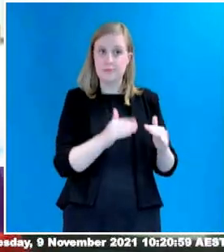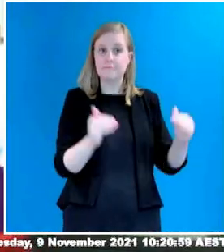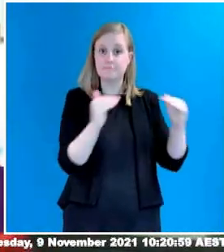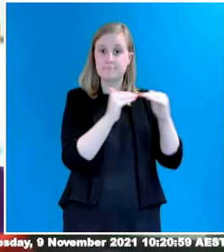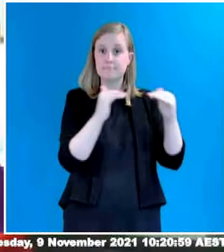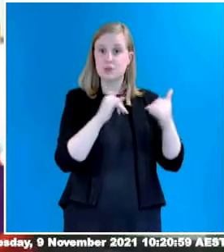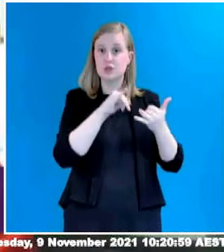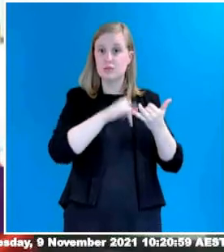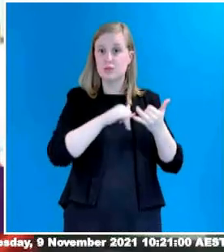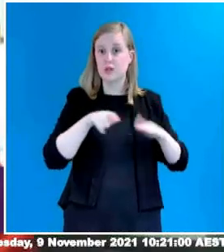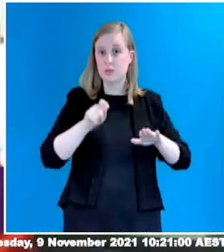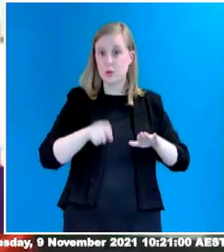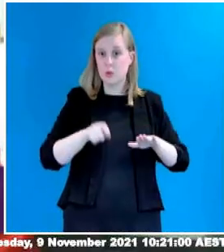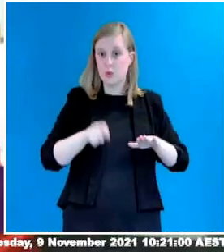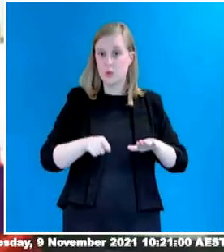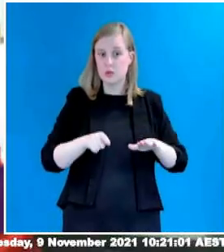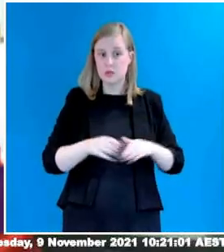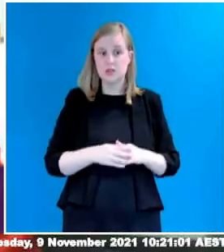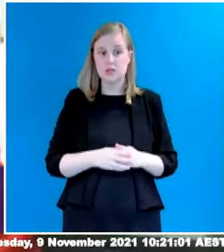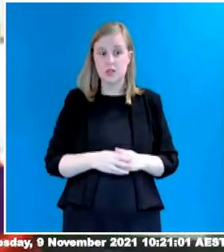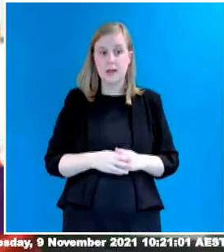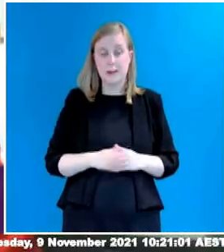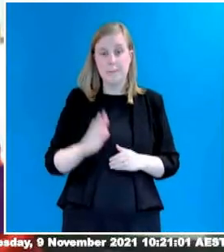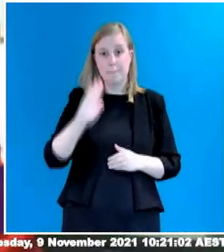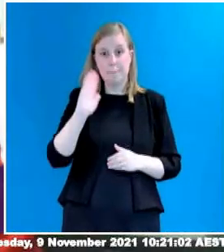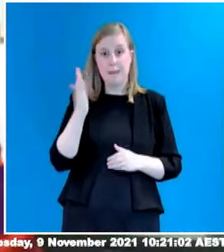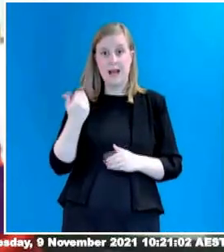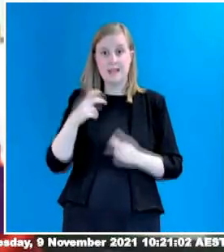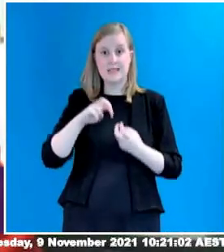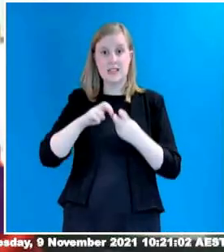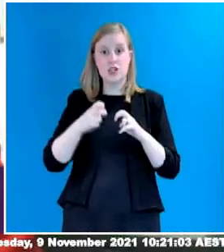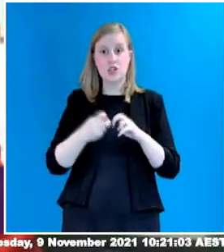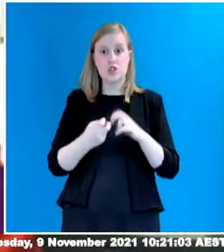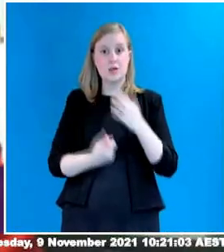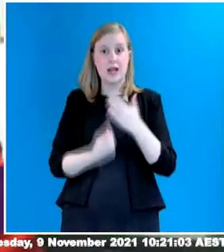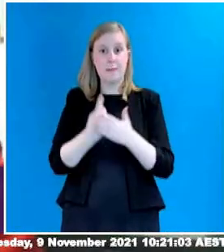Children's Court in 2014 on that issue and we have recommended that be made